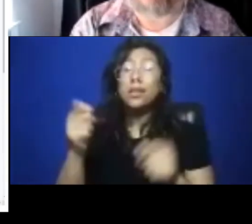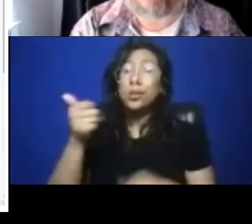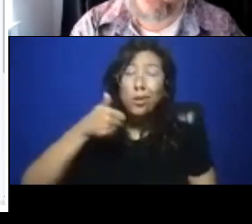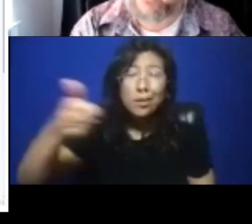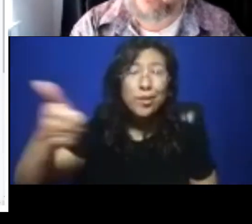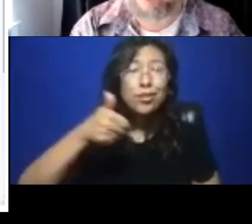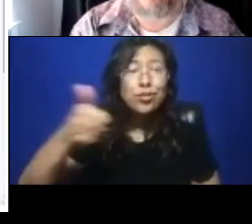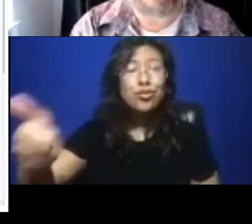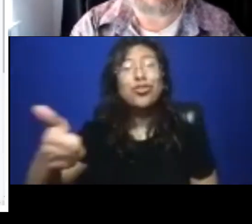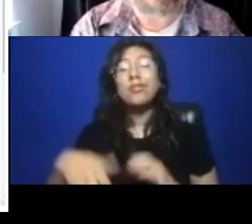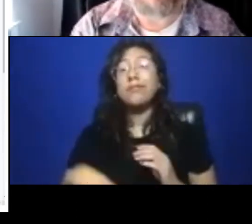Fear.